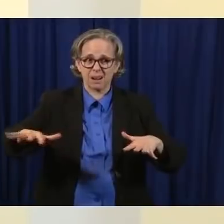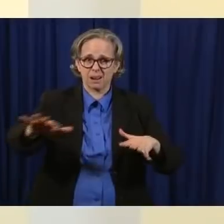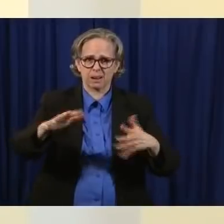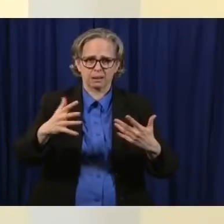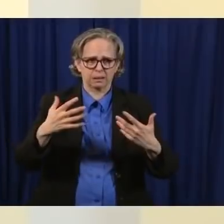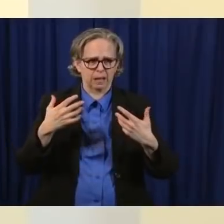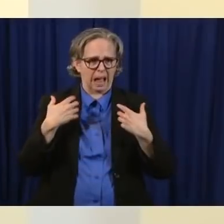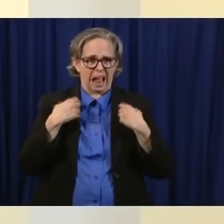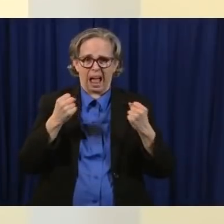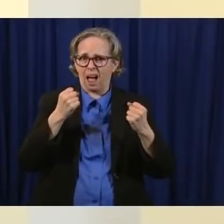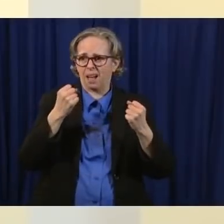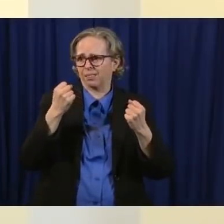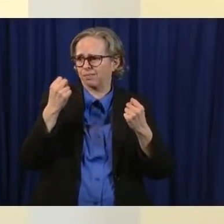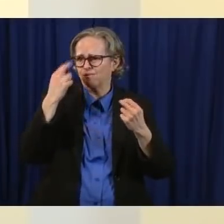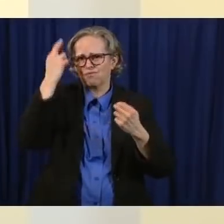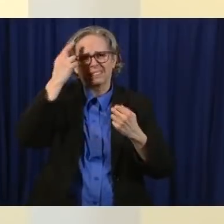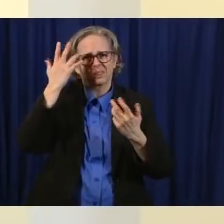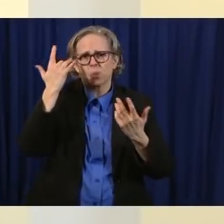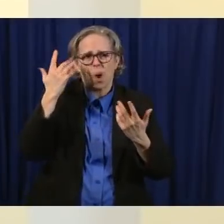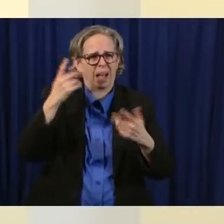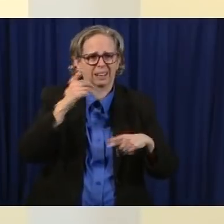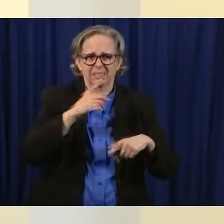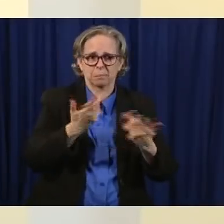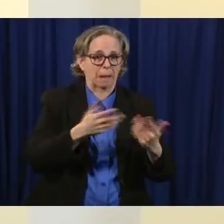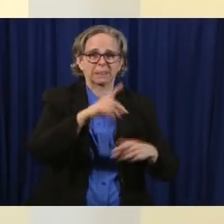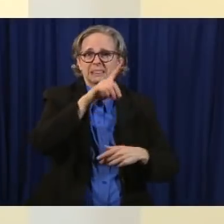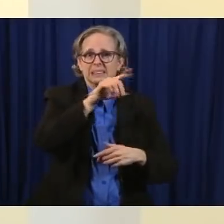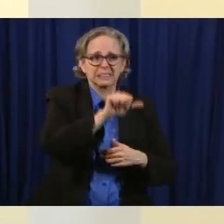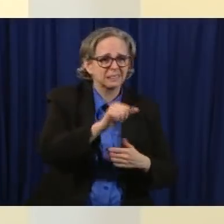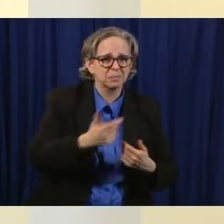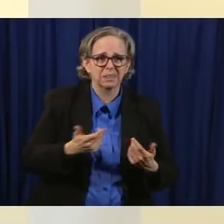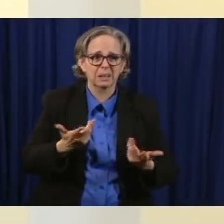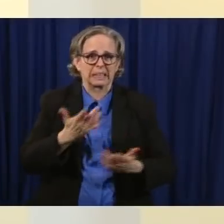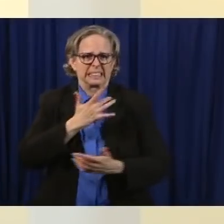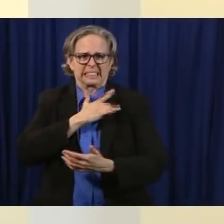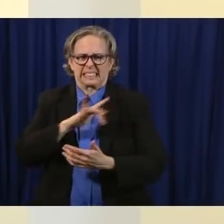SAW AS WELL. YOU KNOW THERE ARE PEOPLE FOR